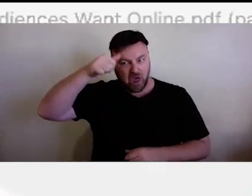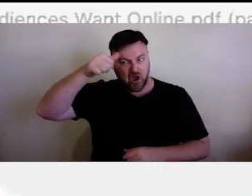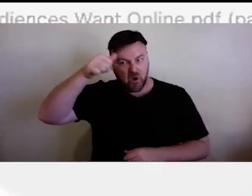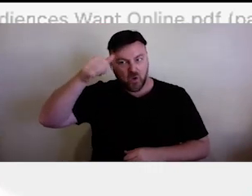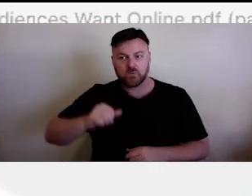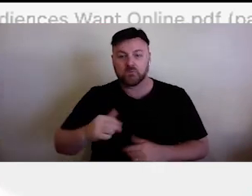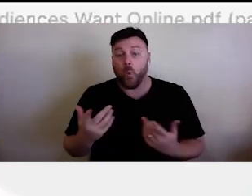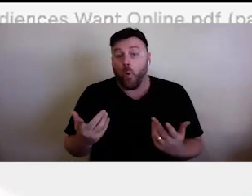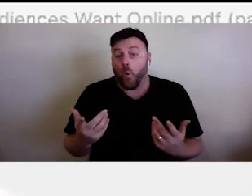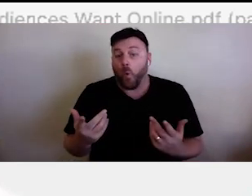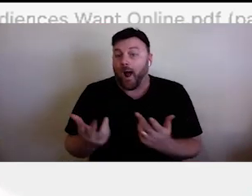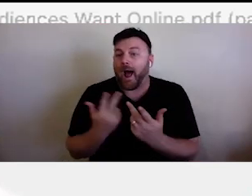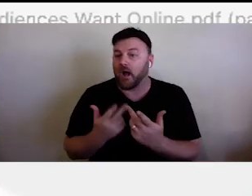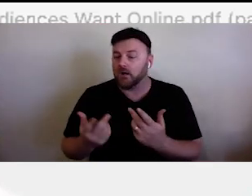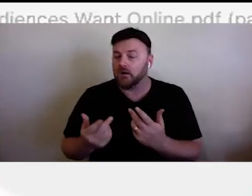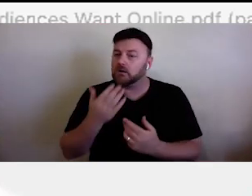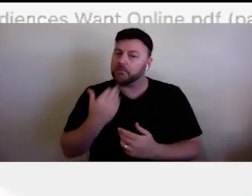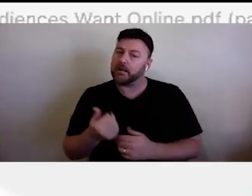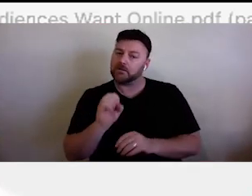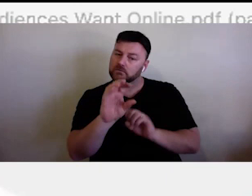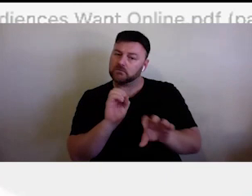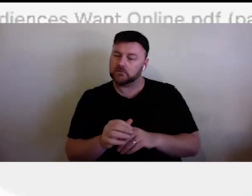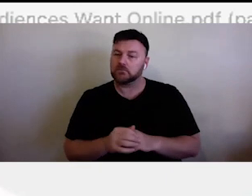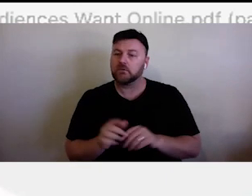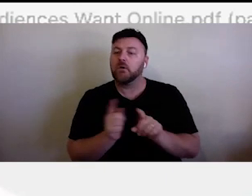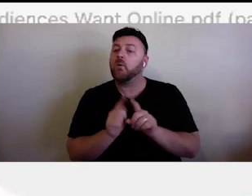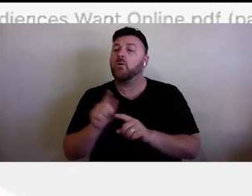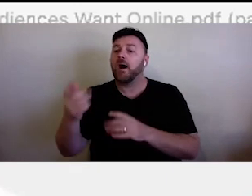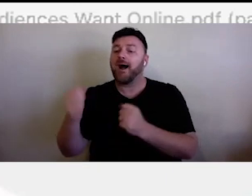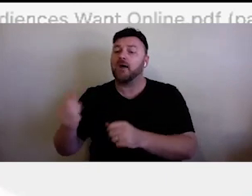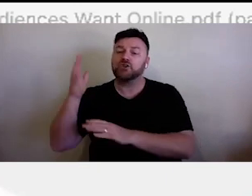with us if none of those situations apply to you. If your here for